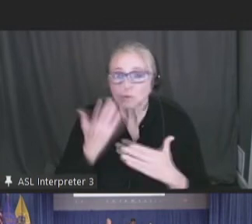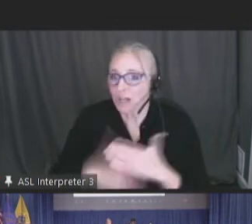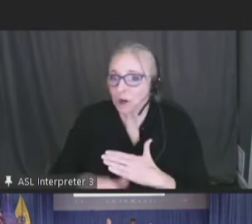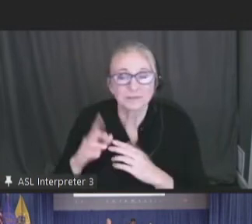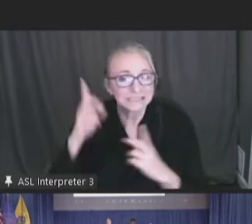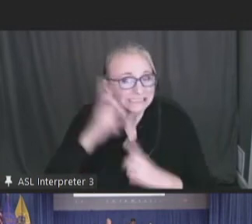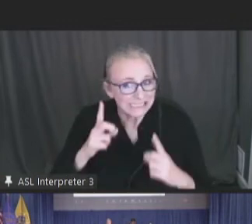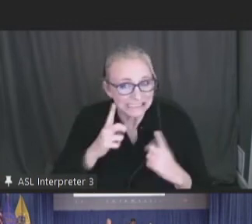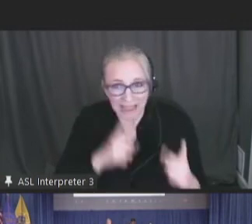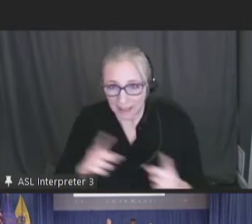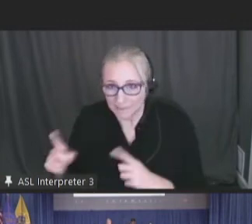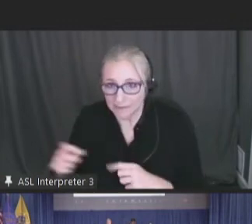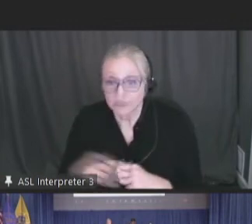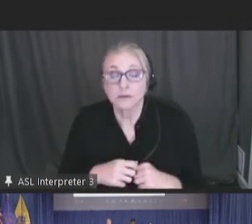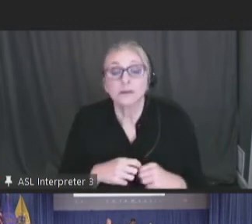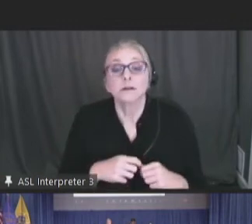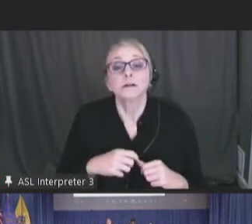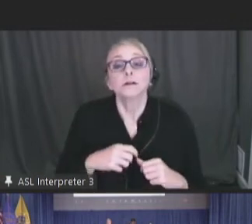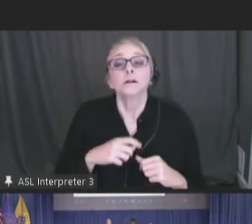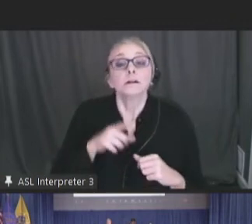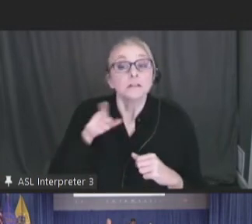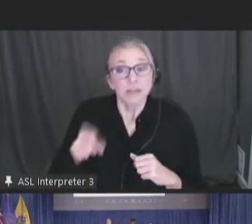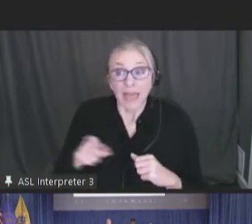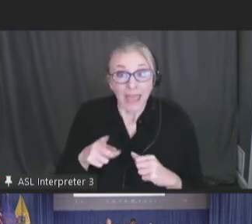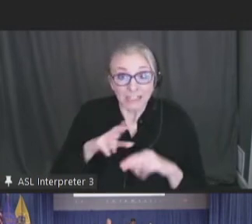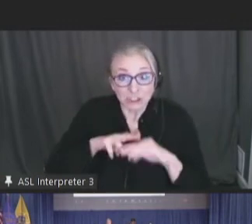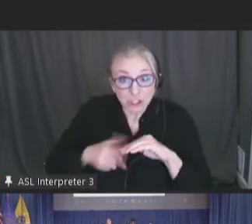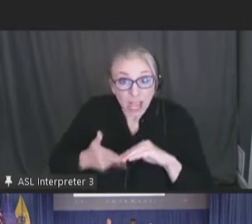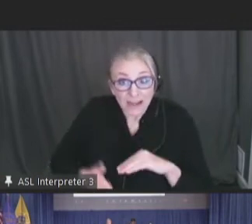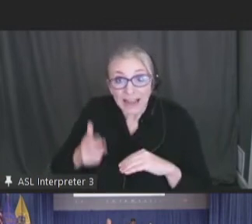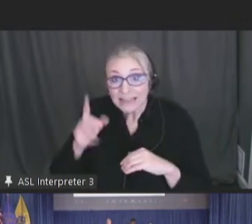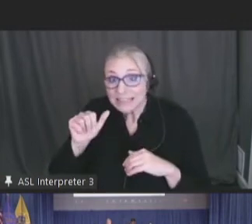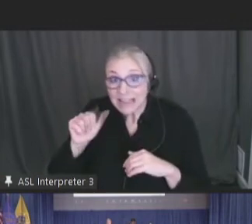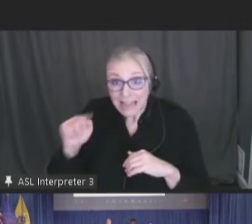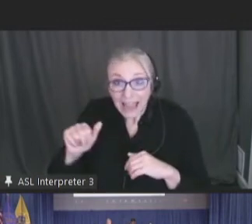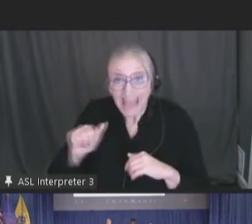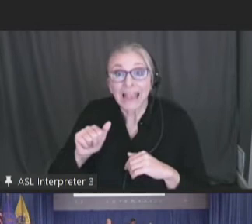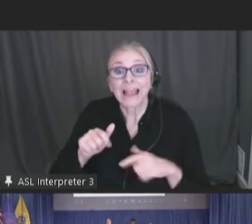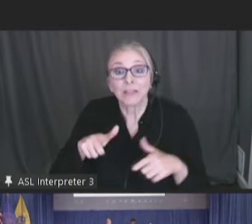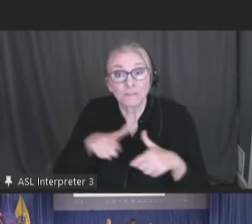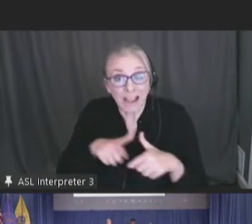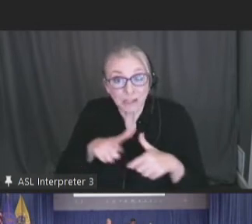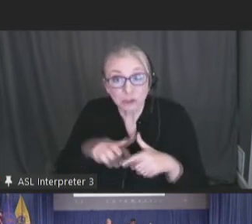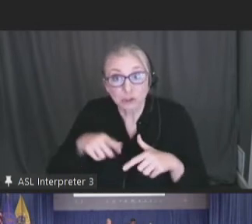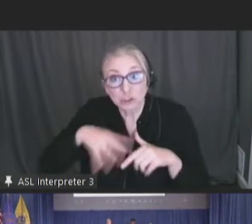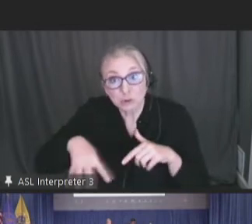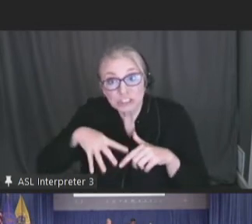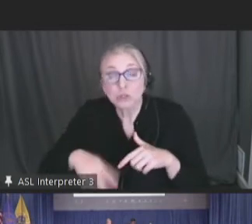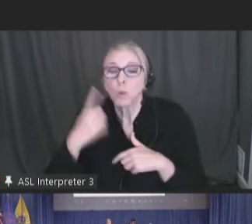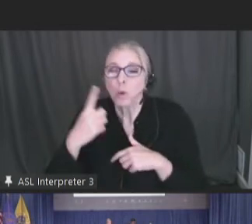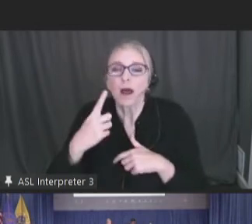challenge. Did they shed any DNA in their vaginal secretions? 1 percent of the days, the guinea pigs